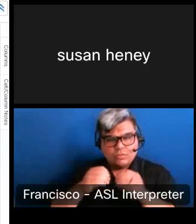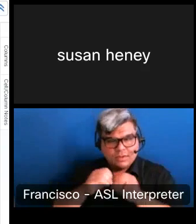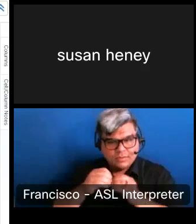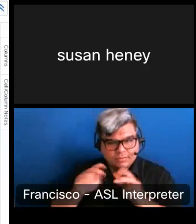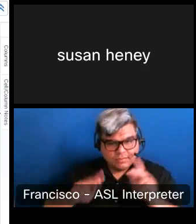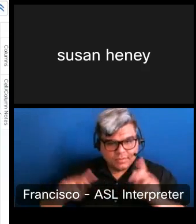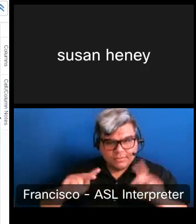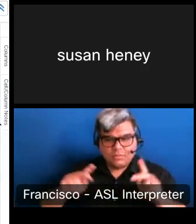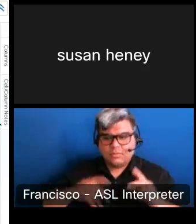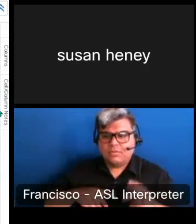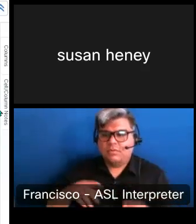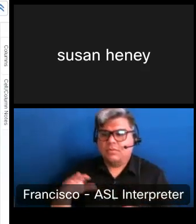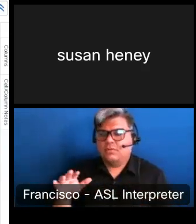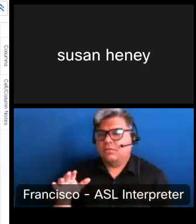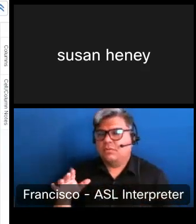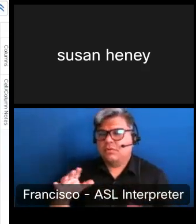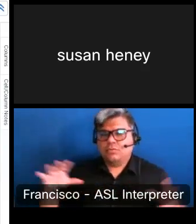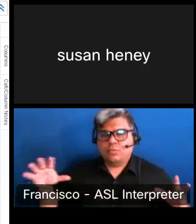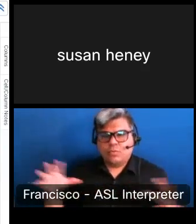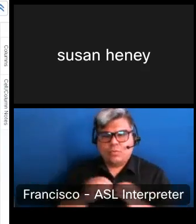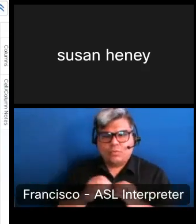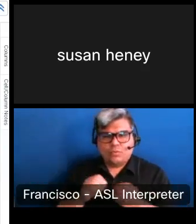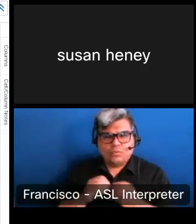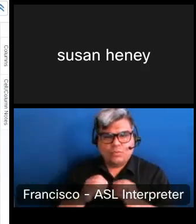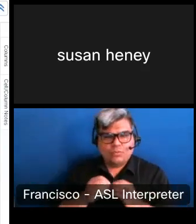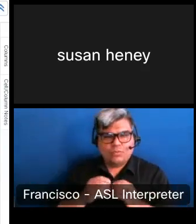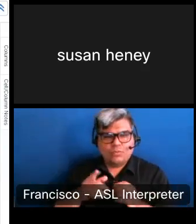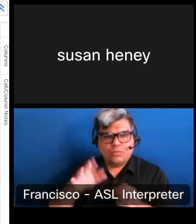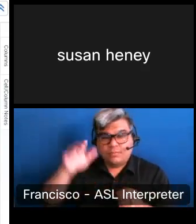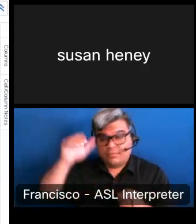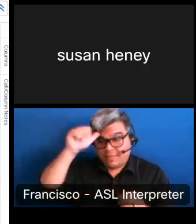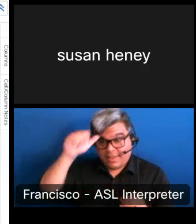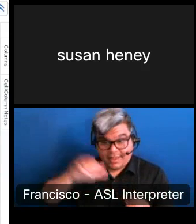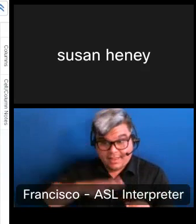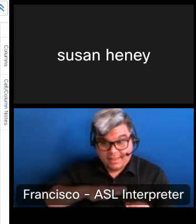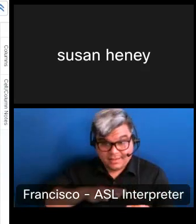the total number, the total male population. And allow me to enlarge my screen here